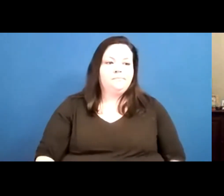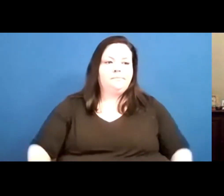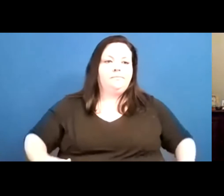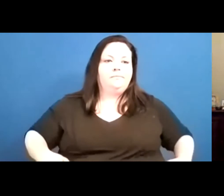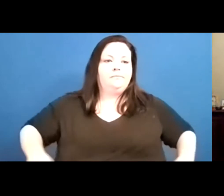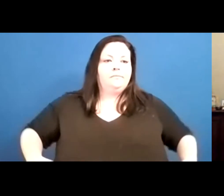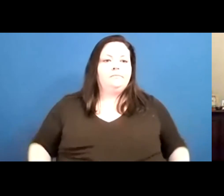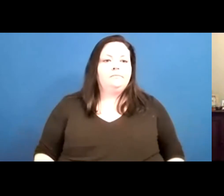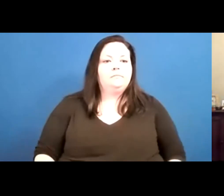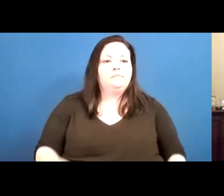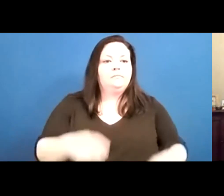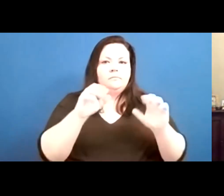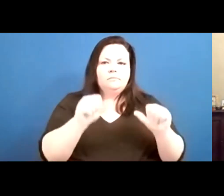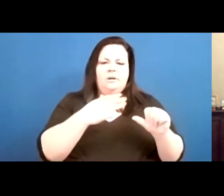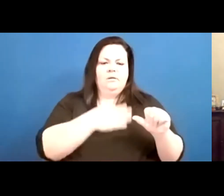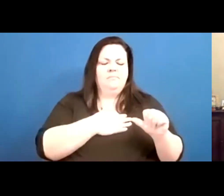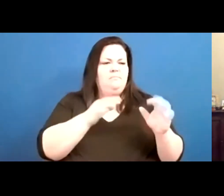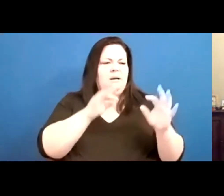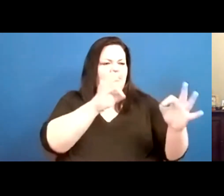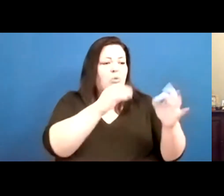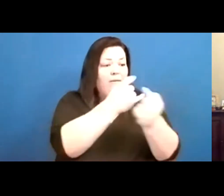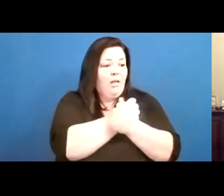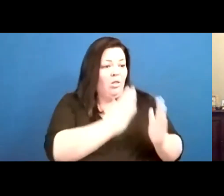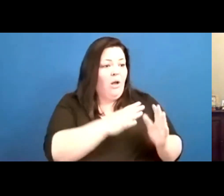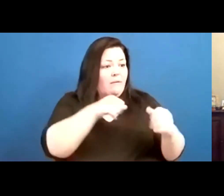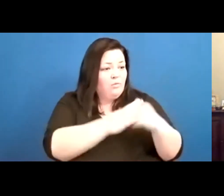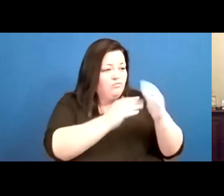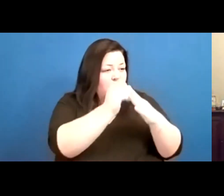Could I build my perfect lover from experience, I suppose,